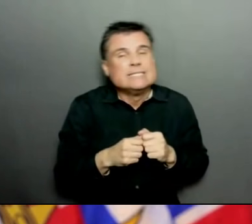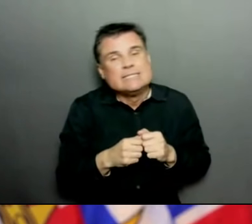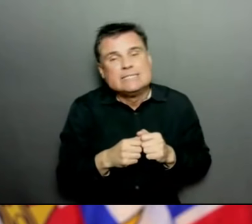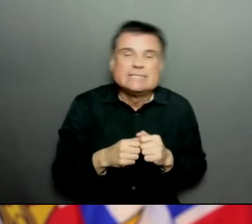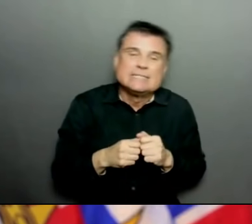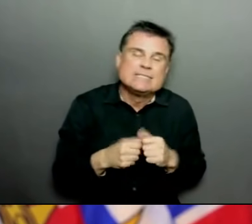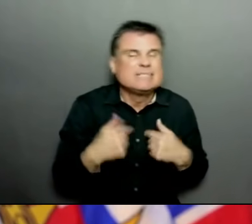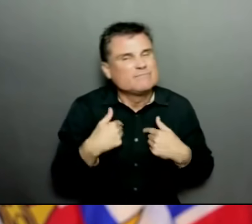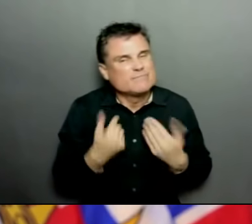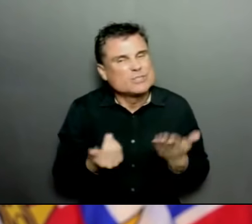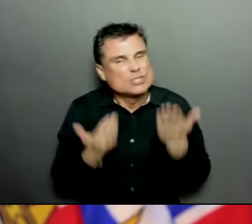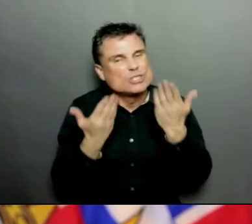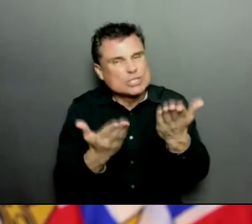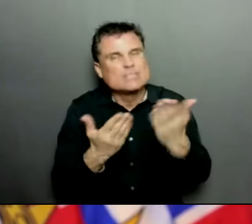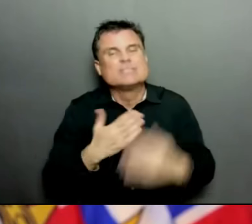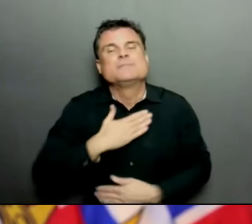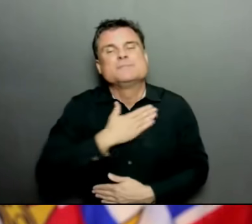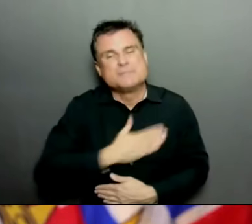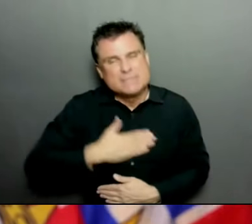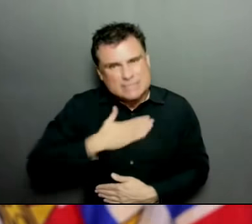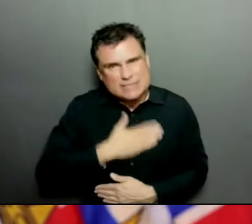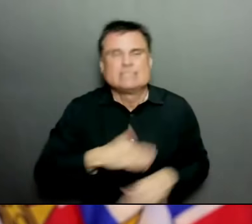Stay local, stay small.